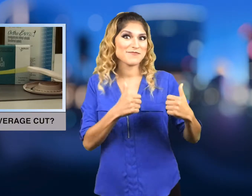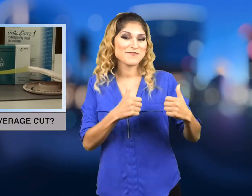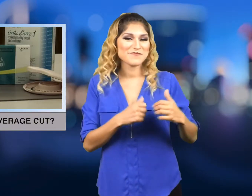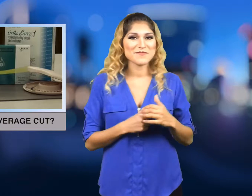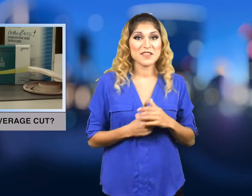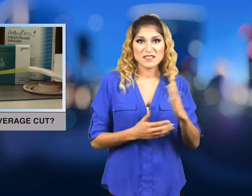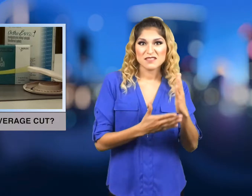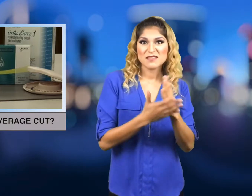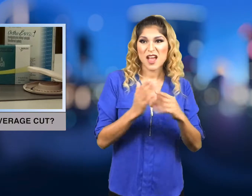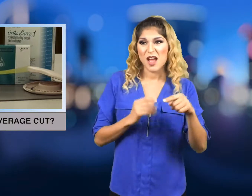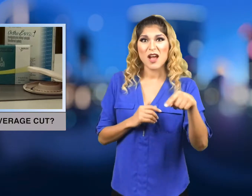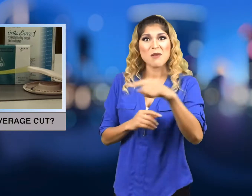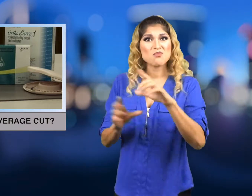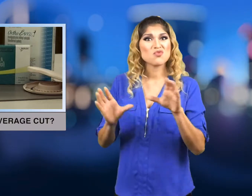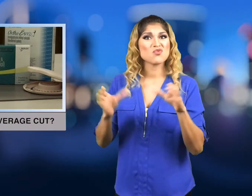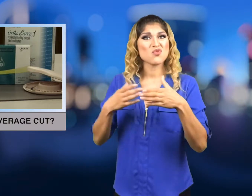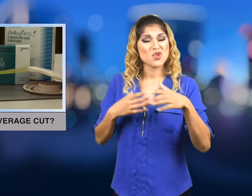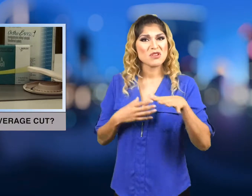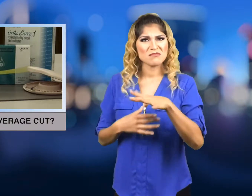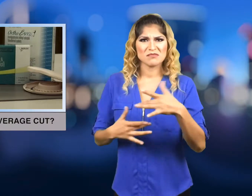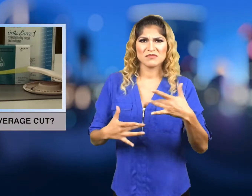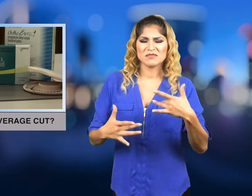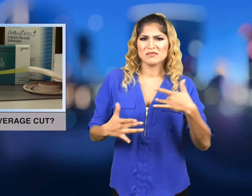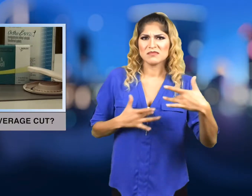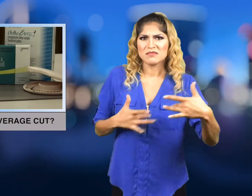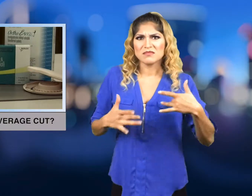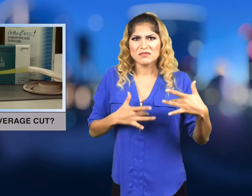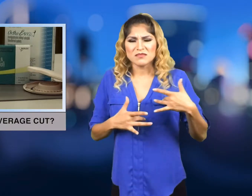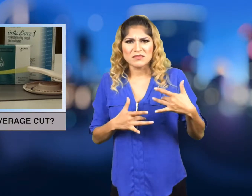Other groups are worried this is a step backwards